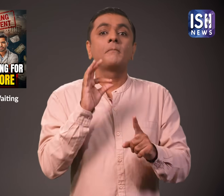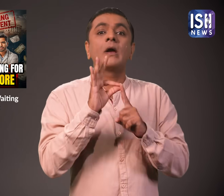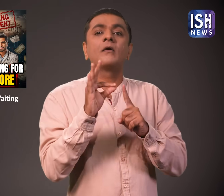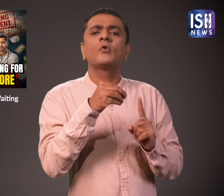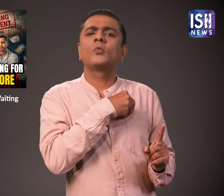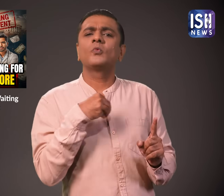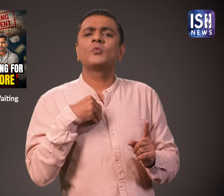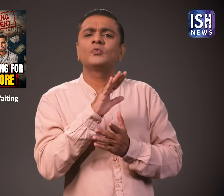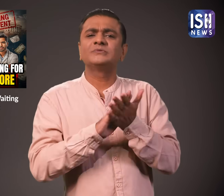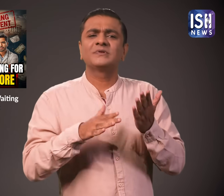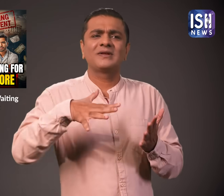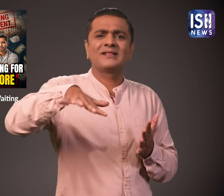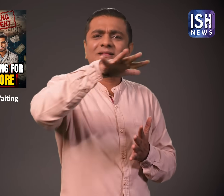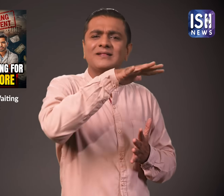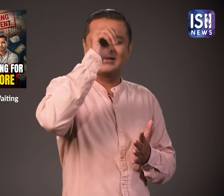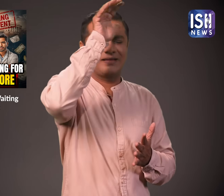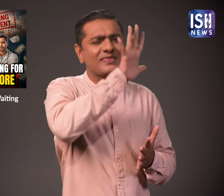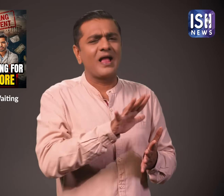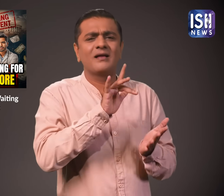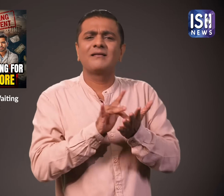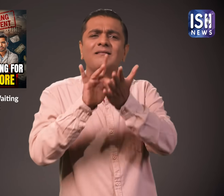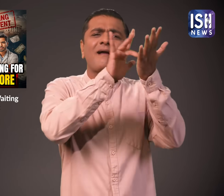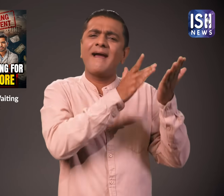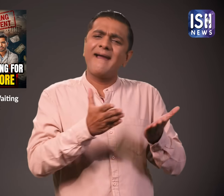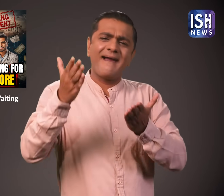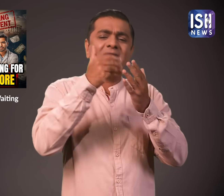There are innumerous private hospitals across India.